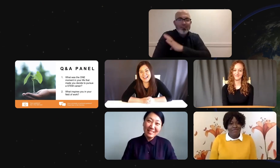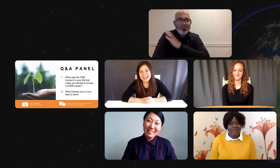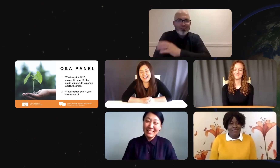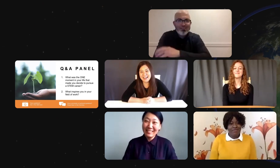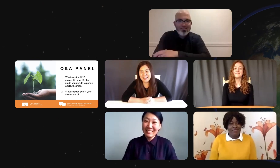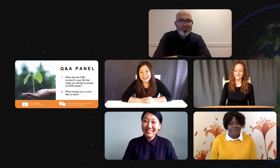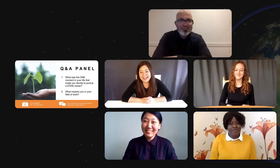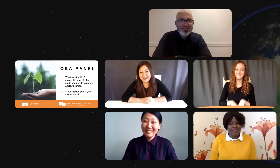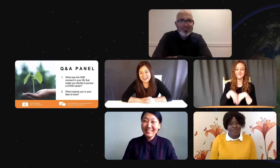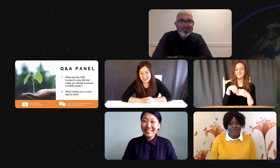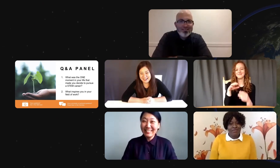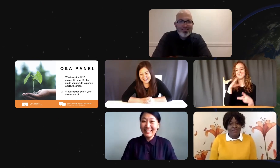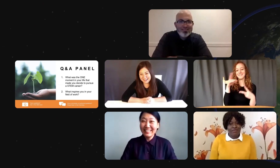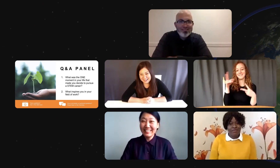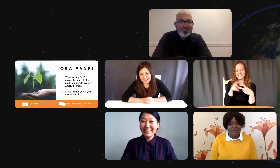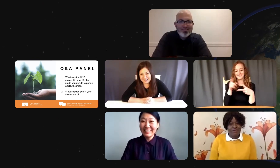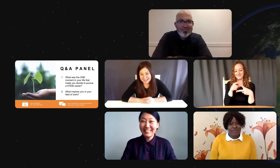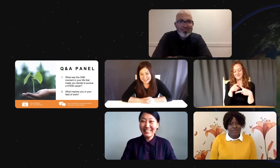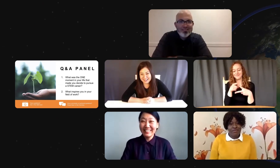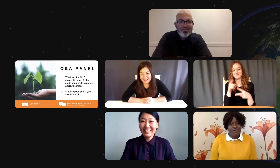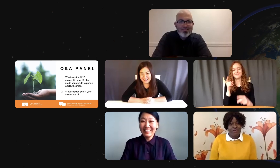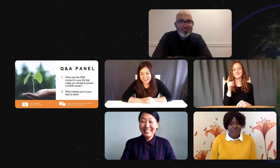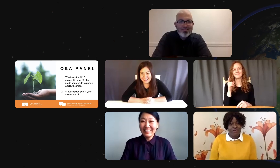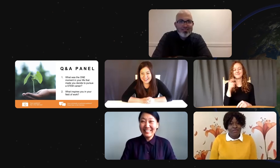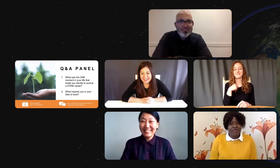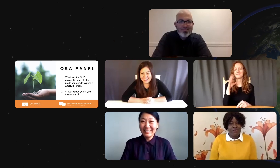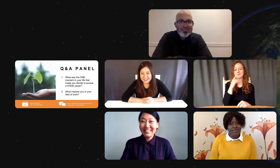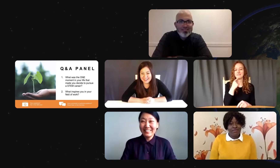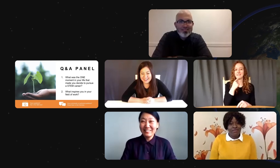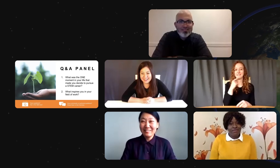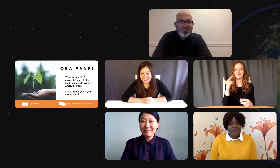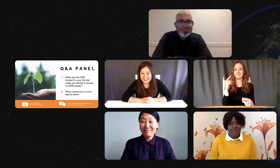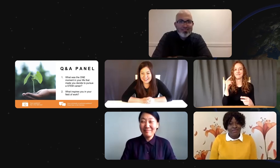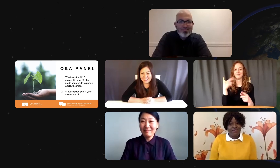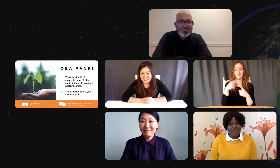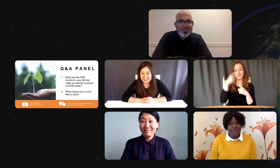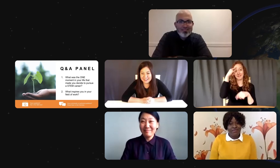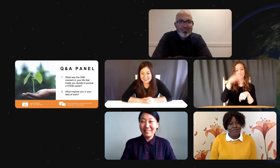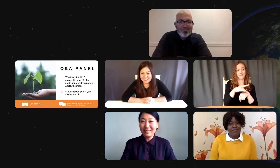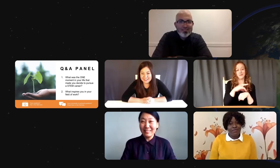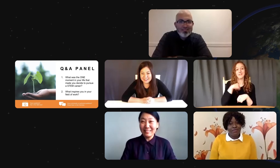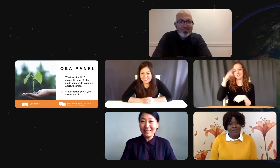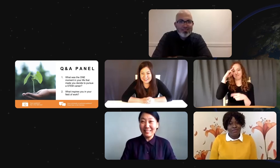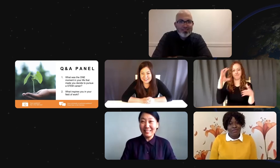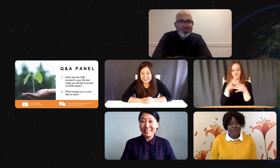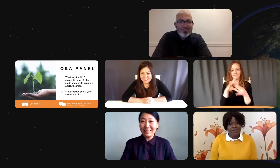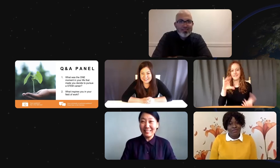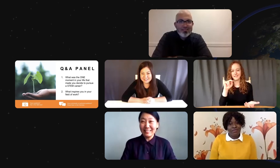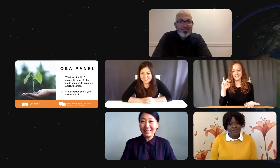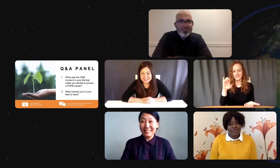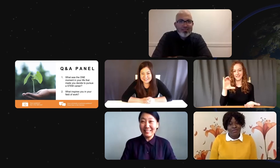First answer when I think of earth.